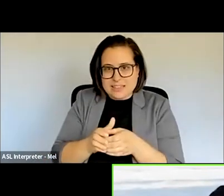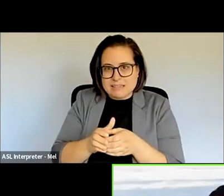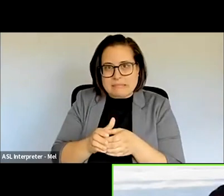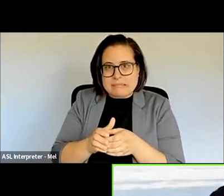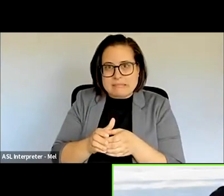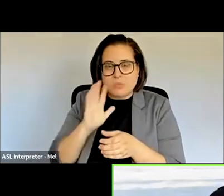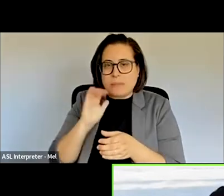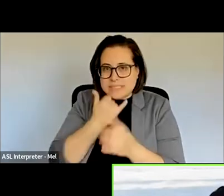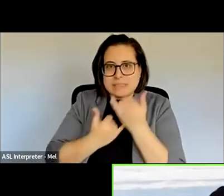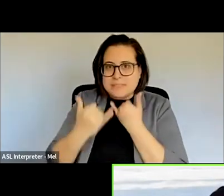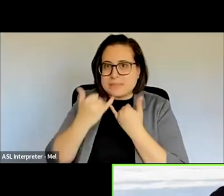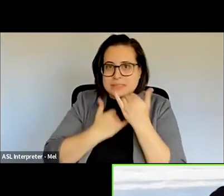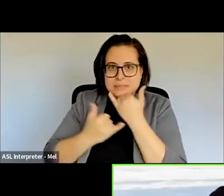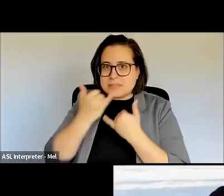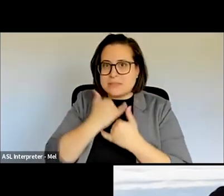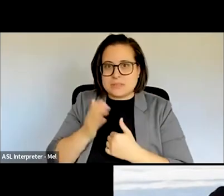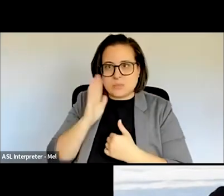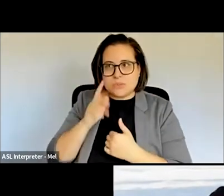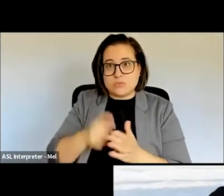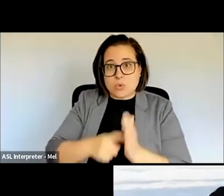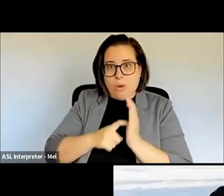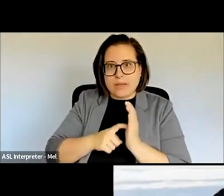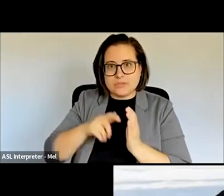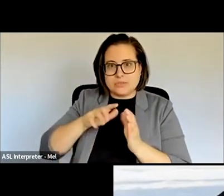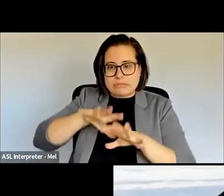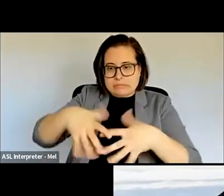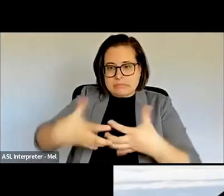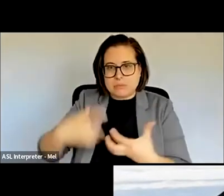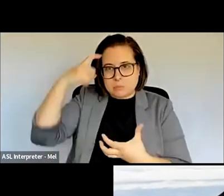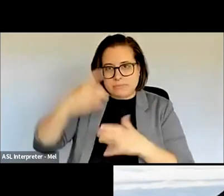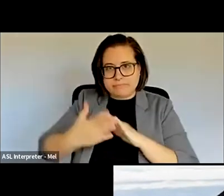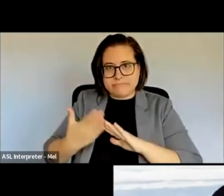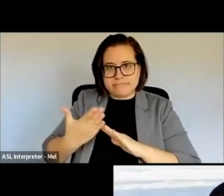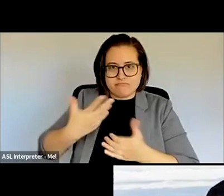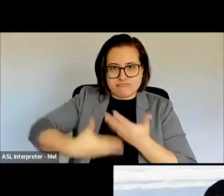I like that. Ben you've been patient. Would you like to react now?